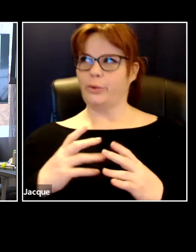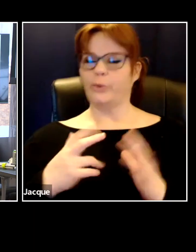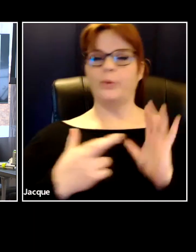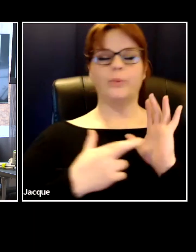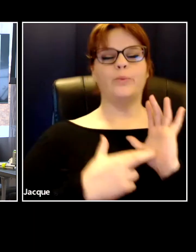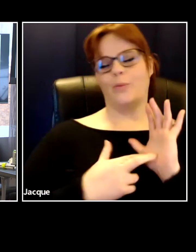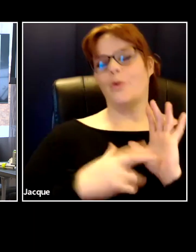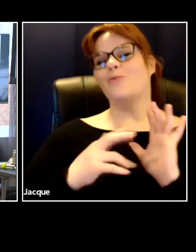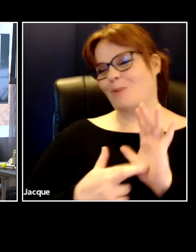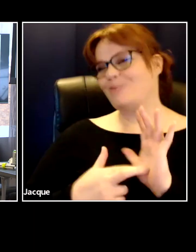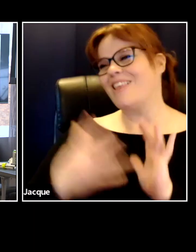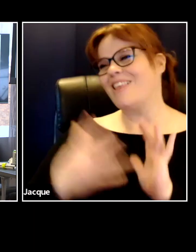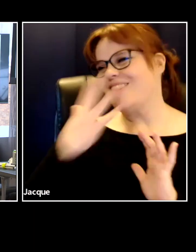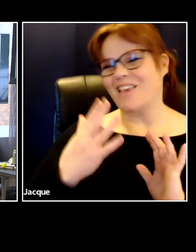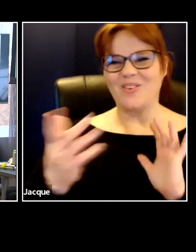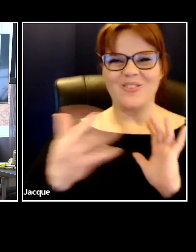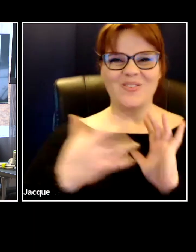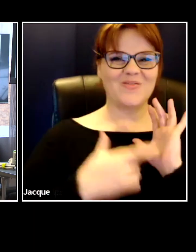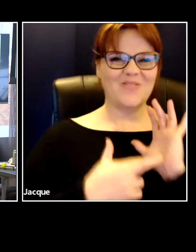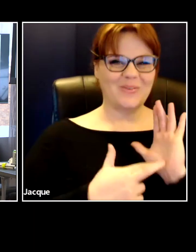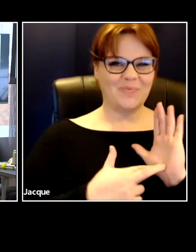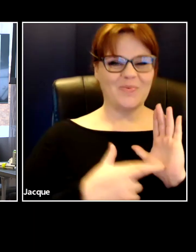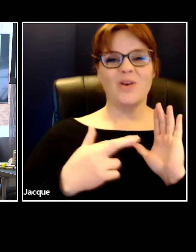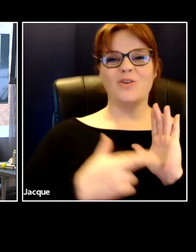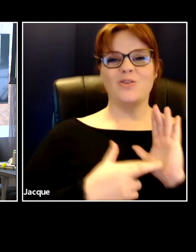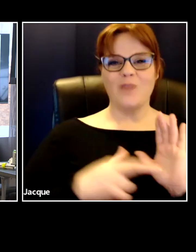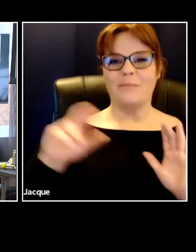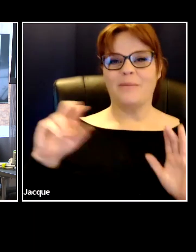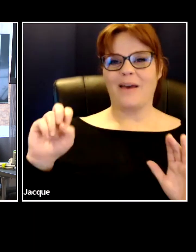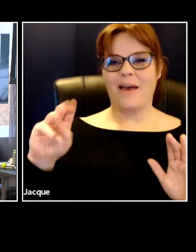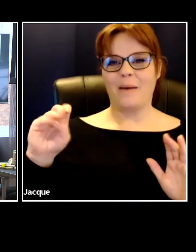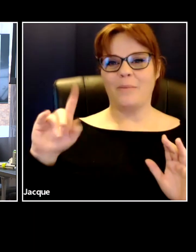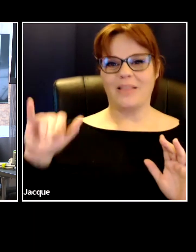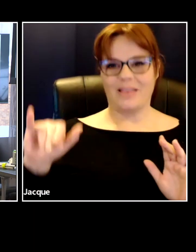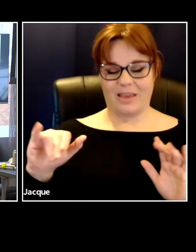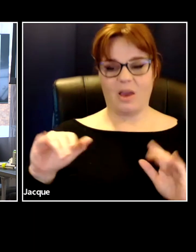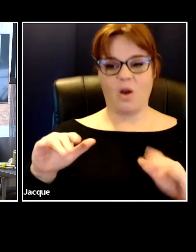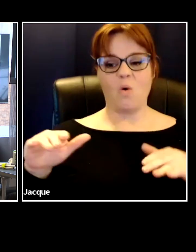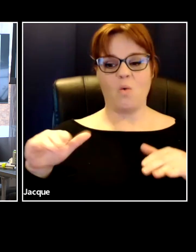There we go. Thank you, Joe. Um, Rep. Emily Wicks um walked to Ryther during Week Without